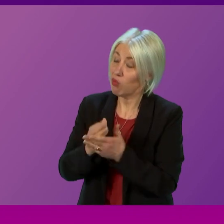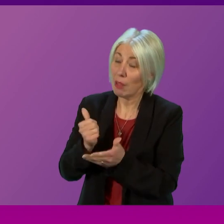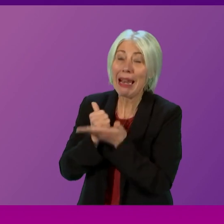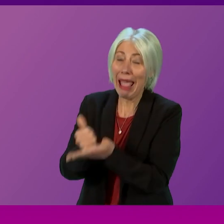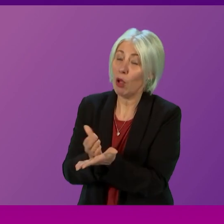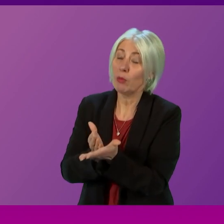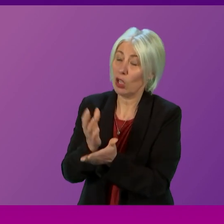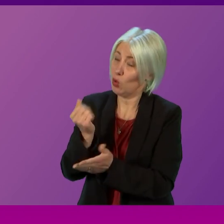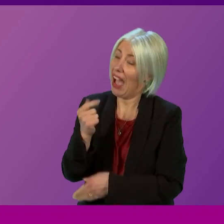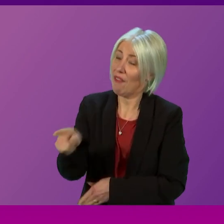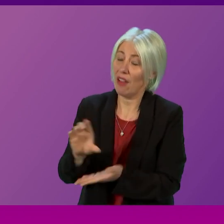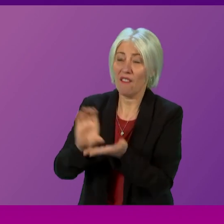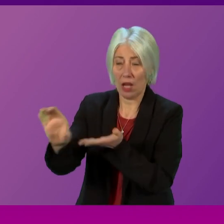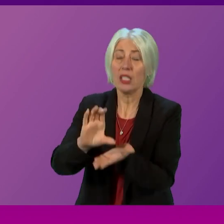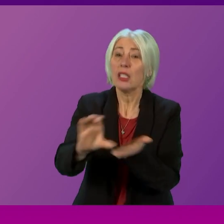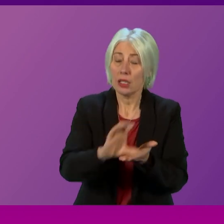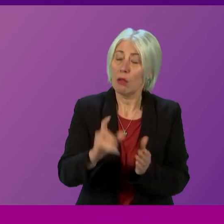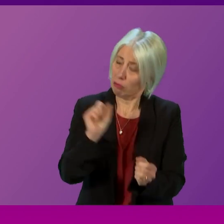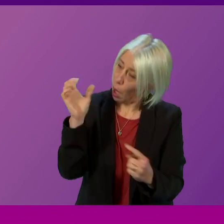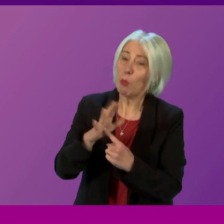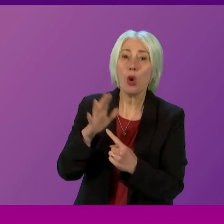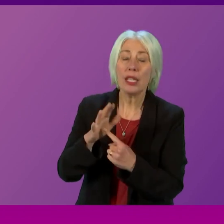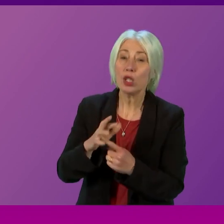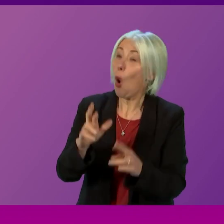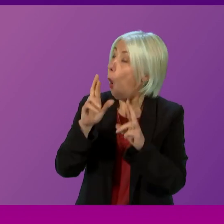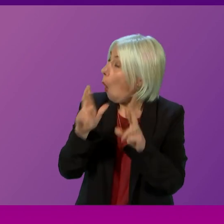the pandemic. It was an important measure. I hope that it will not be necessary again,